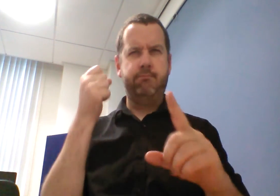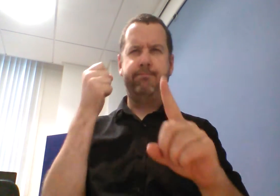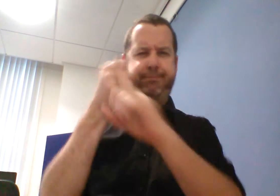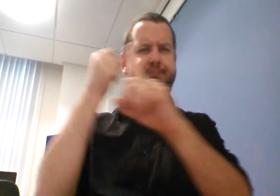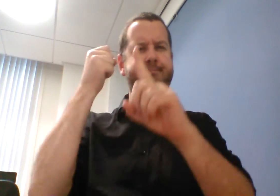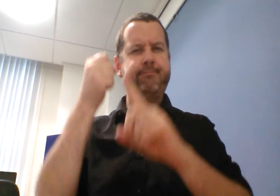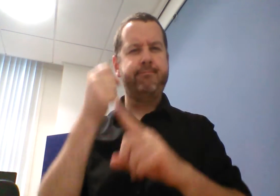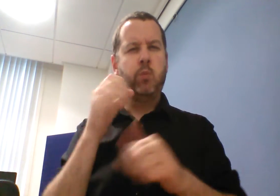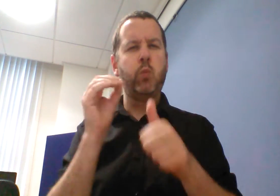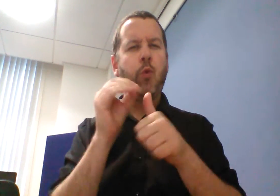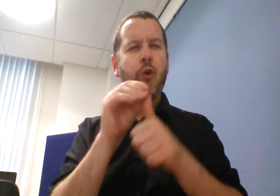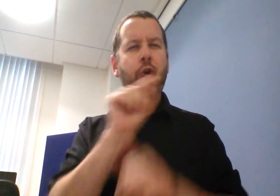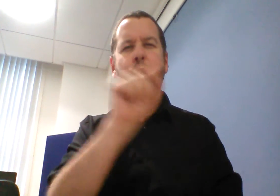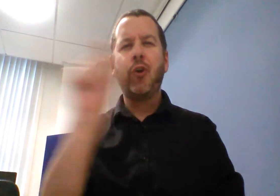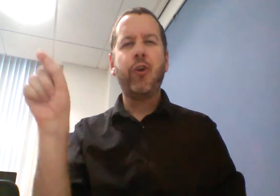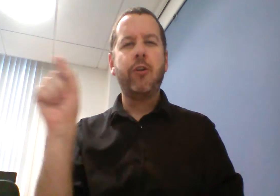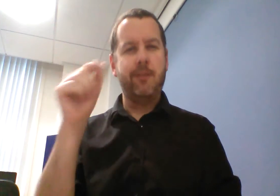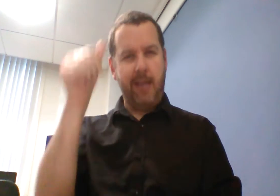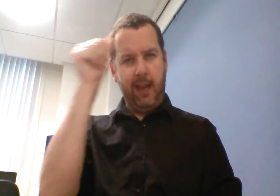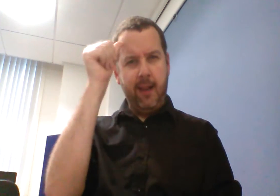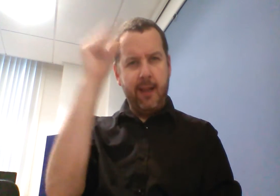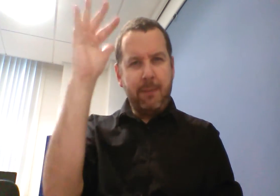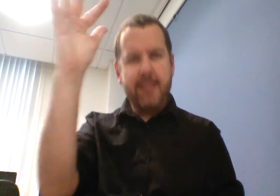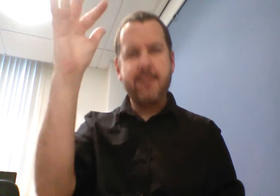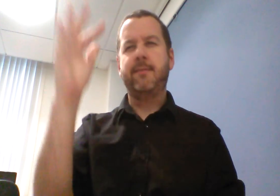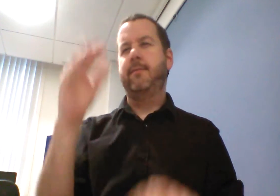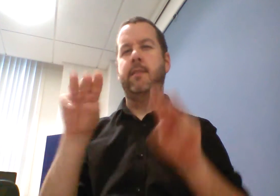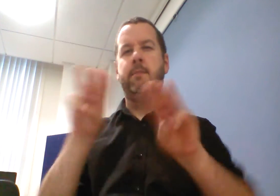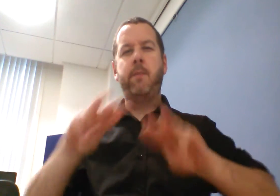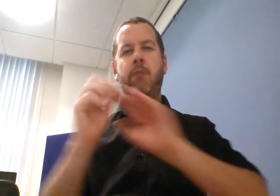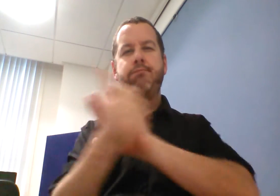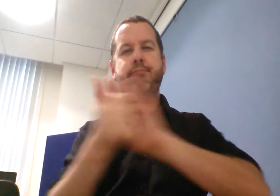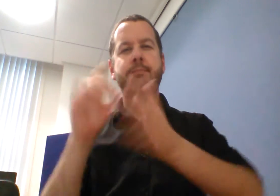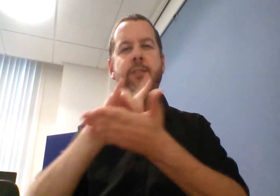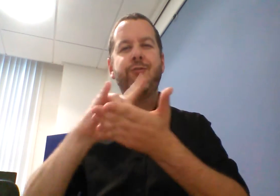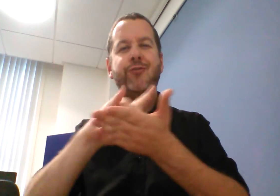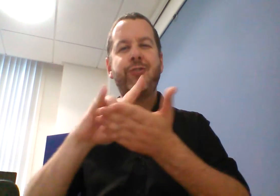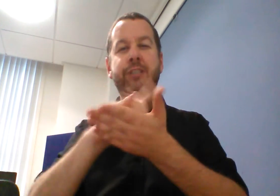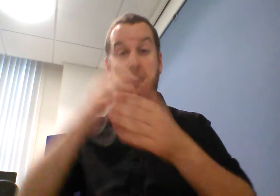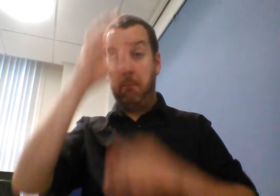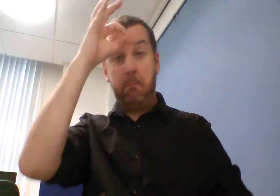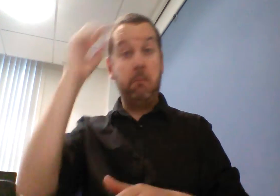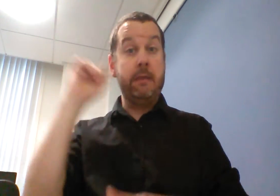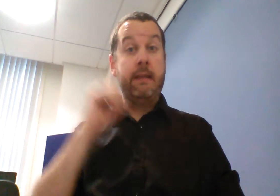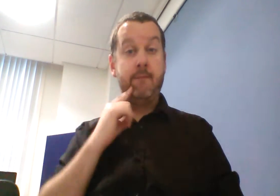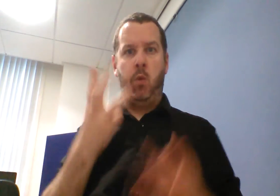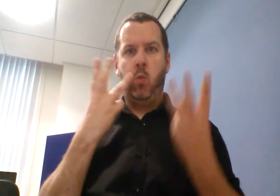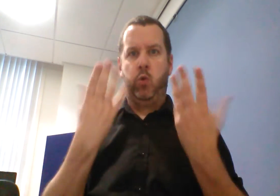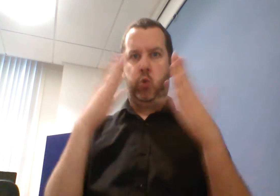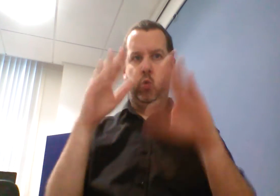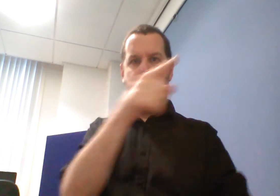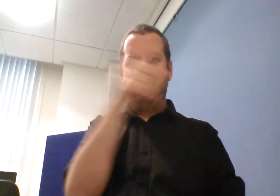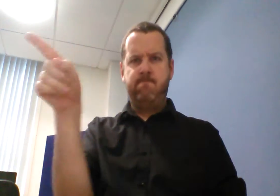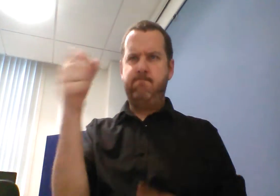And I wanted to make this point to hearing academics out there. I wanted to show historians out there with no experience of Deaf people